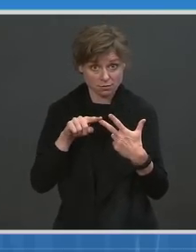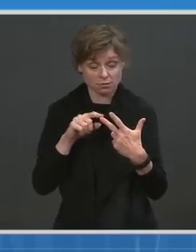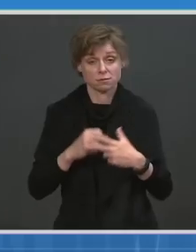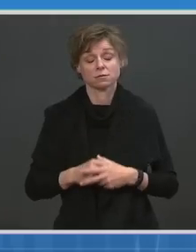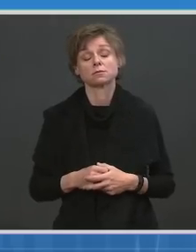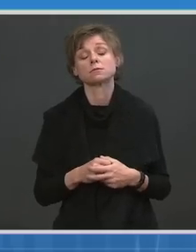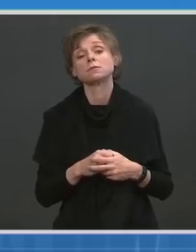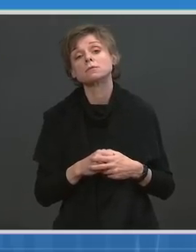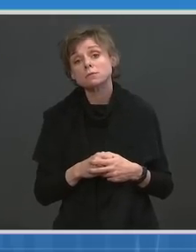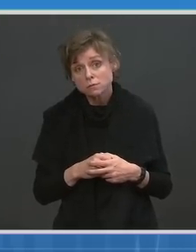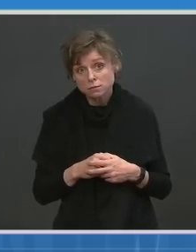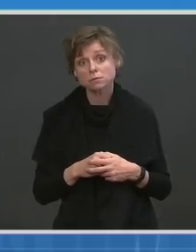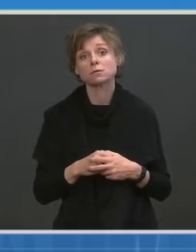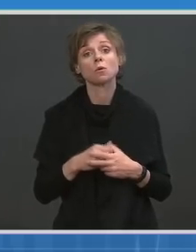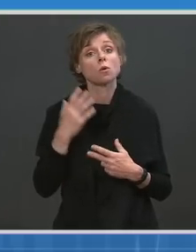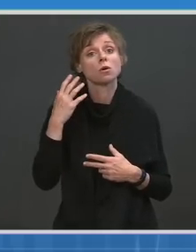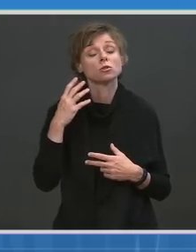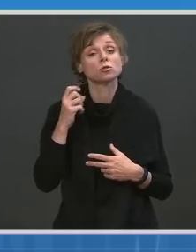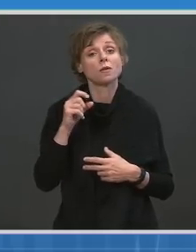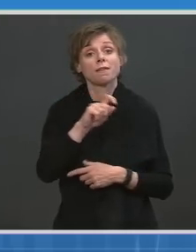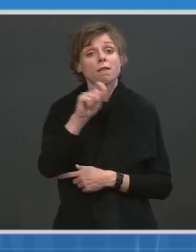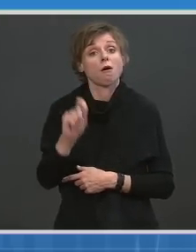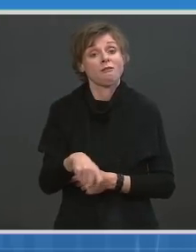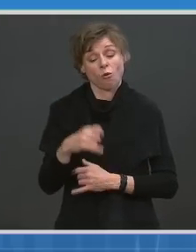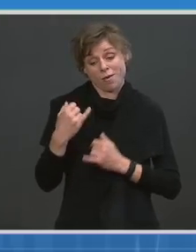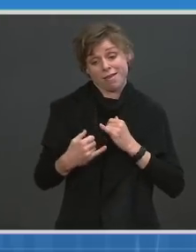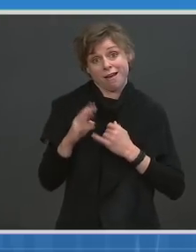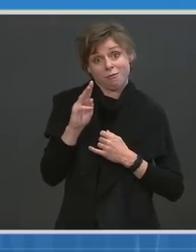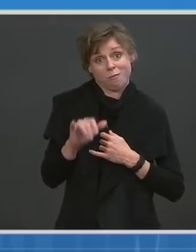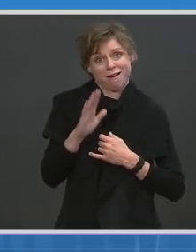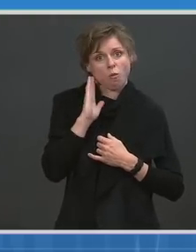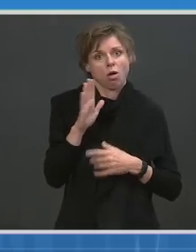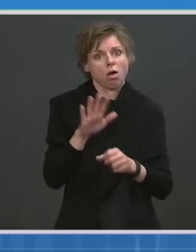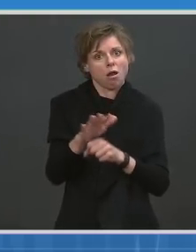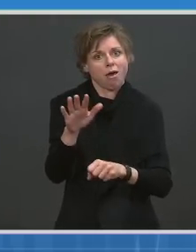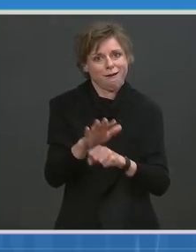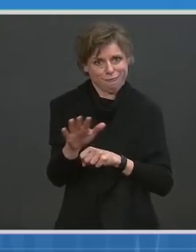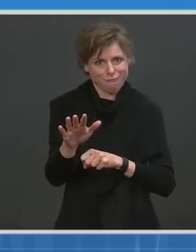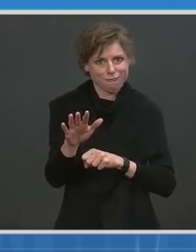As a result, by the end of May, we will have enough vaccine for every adult in the United States.